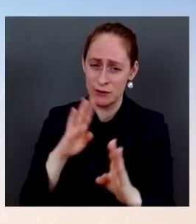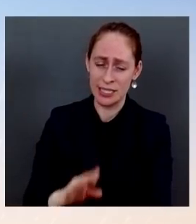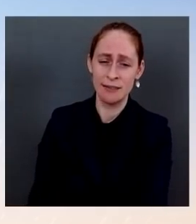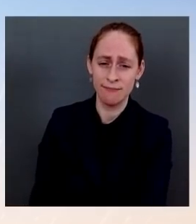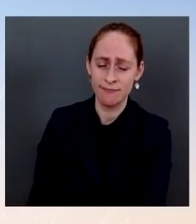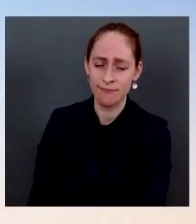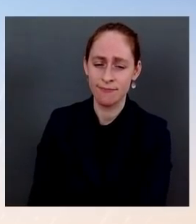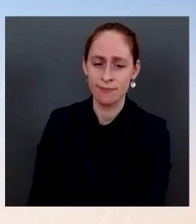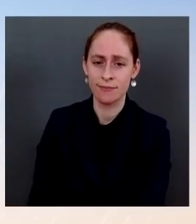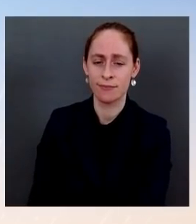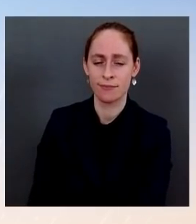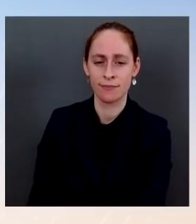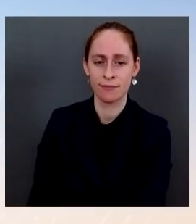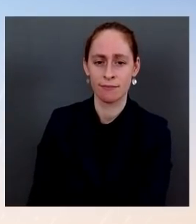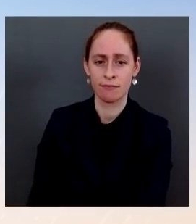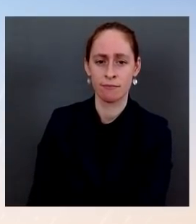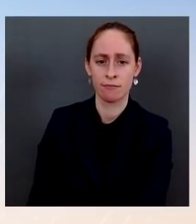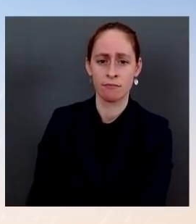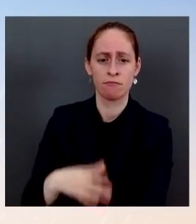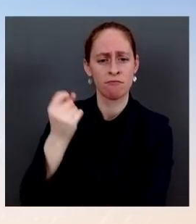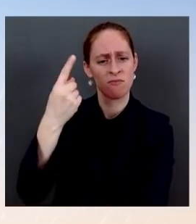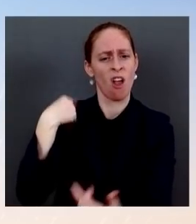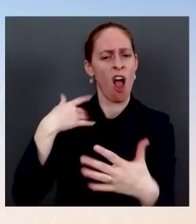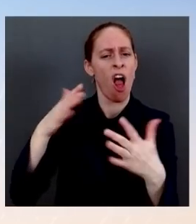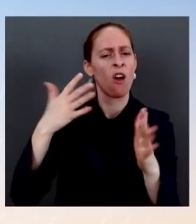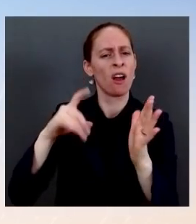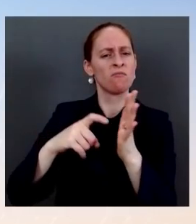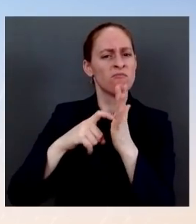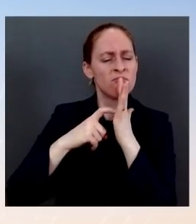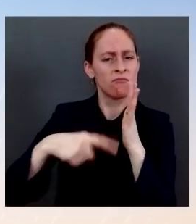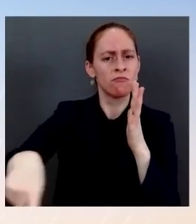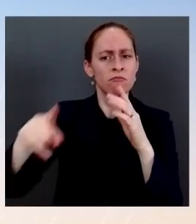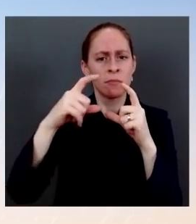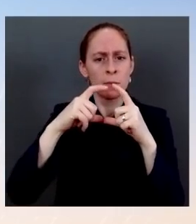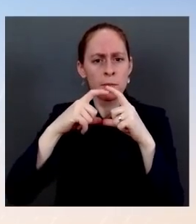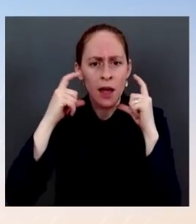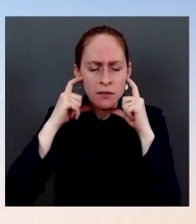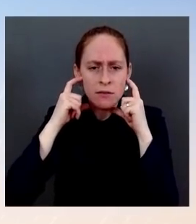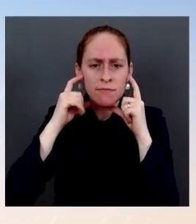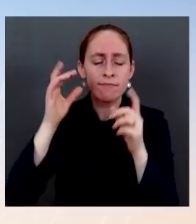if people do not wear masks on airplanes. In terms of international travel, part of the effort is --